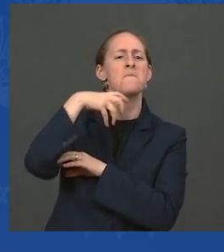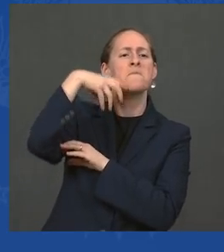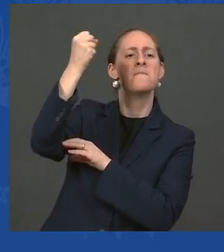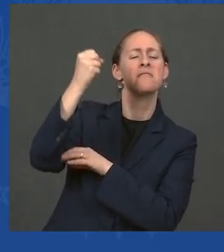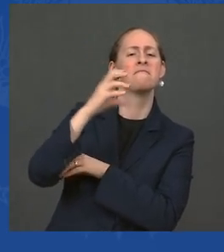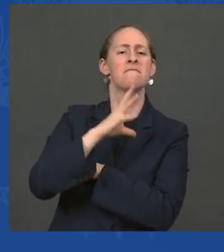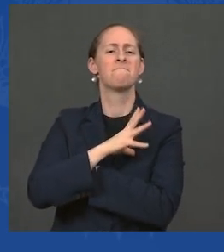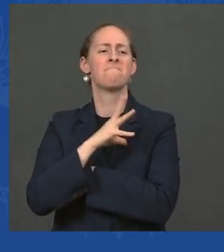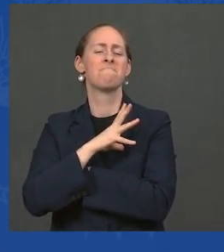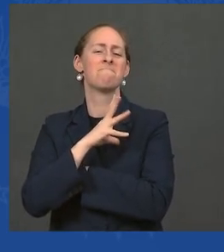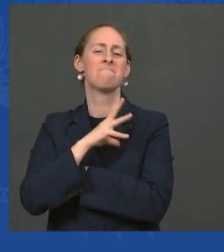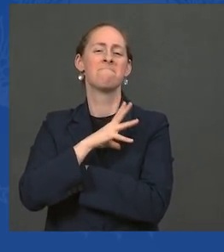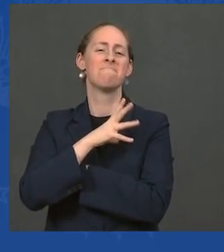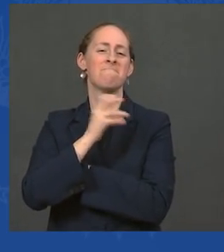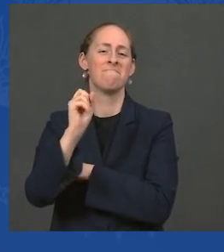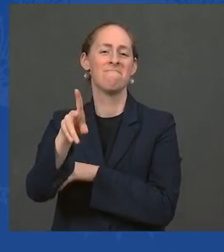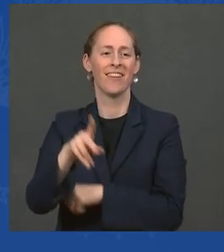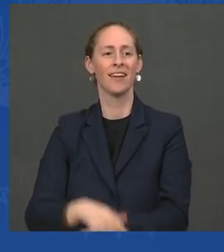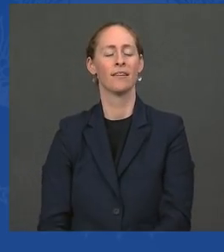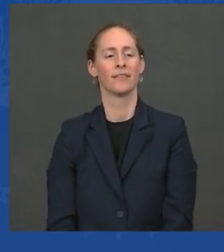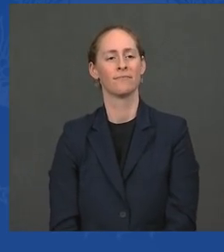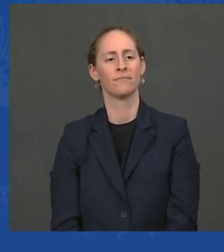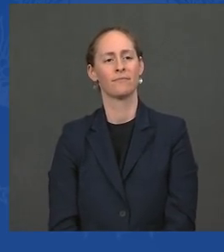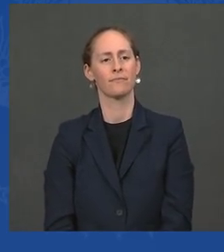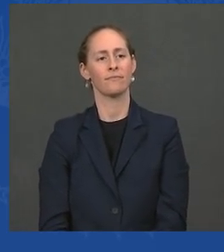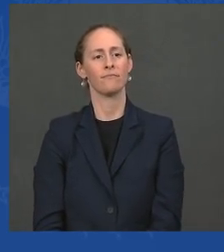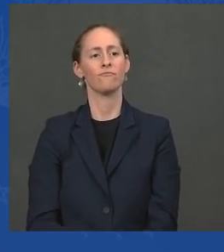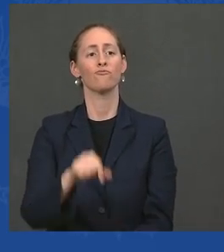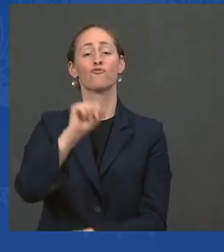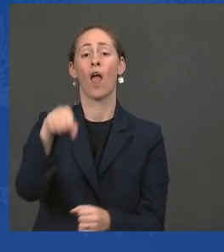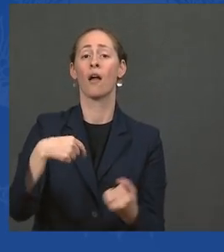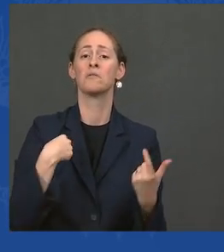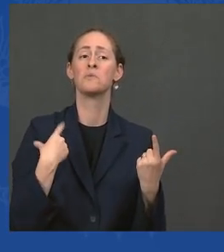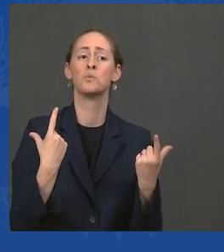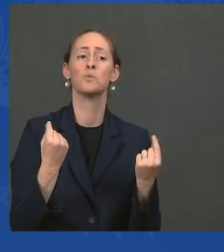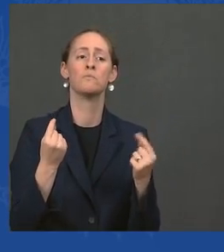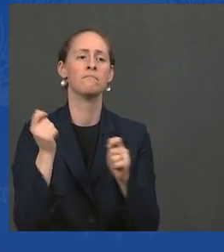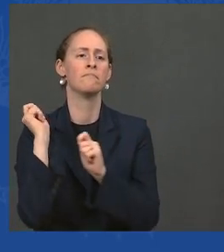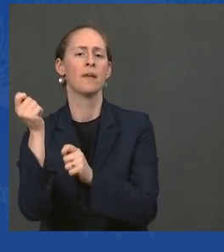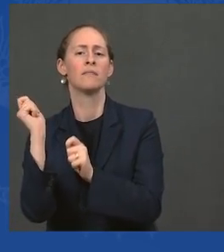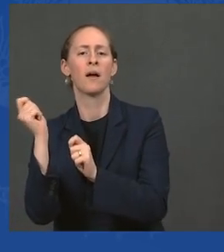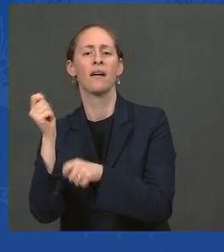And Scranton is where I played shortstop with the Green Ridge Little League in the first year that it was put up.